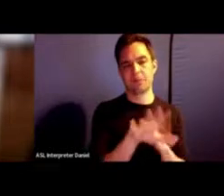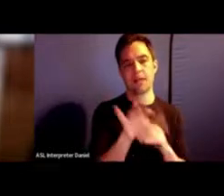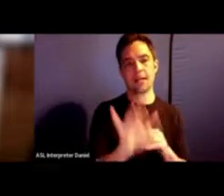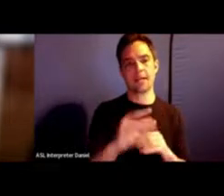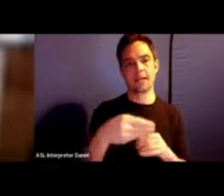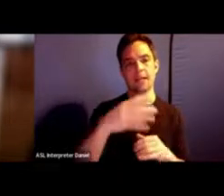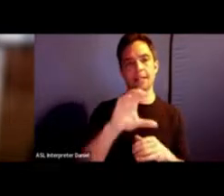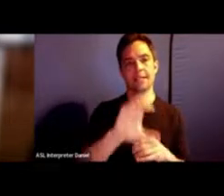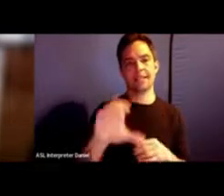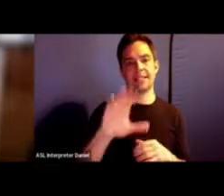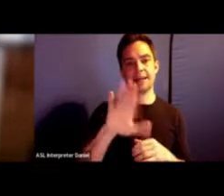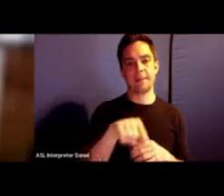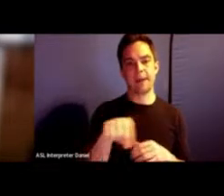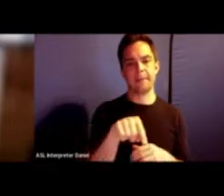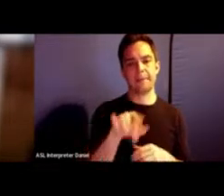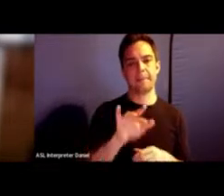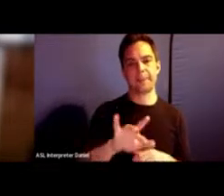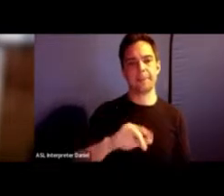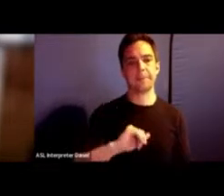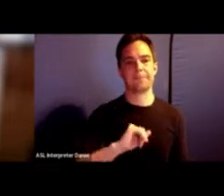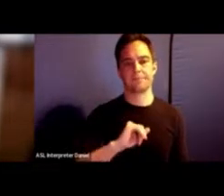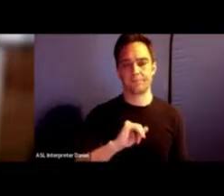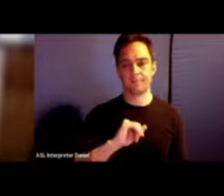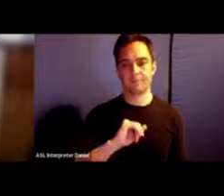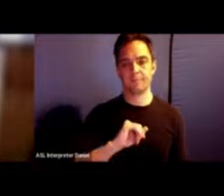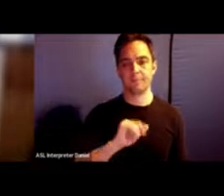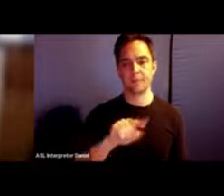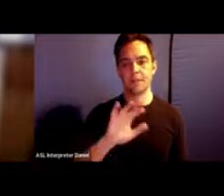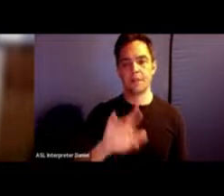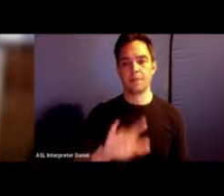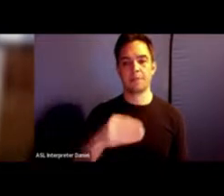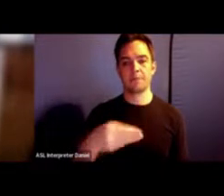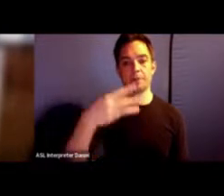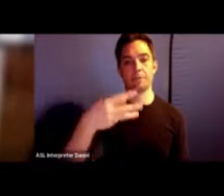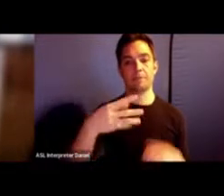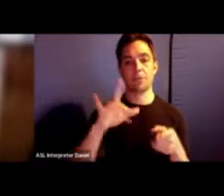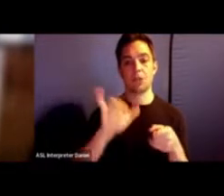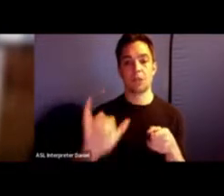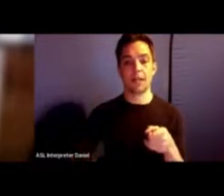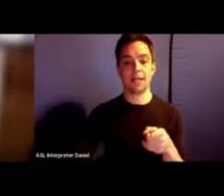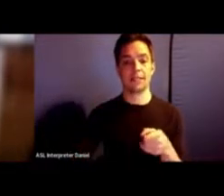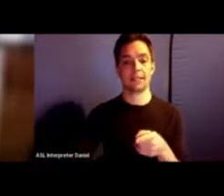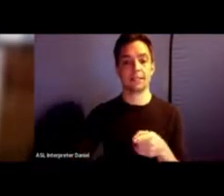CC button at the bottom of your Zoom screen. And it looks to me like they are working